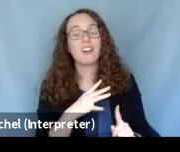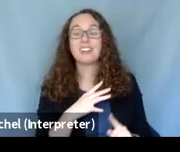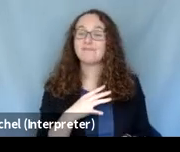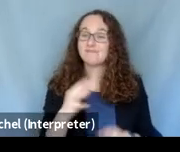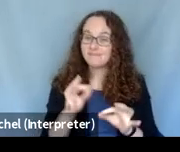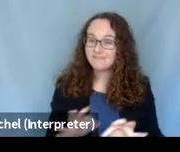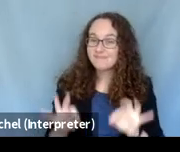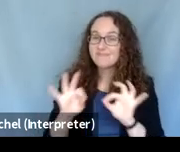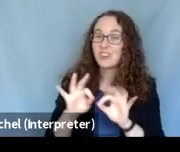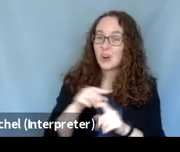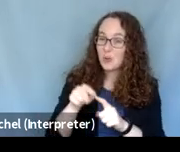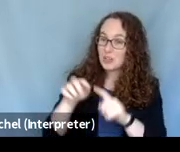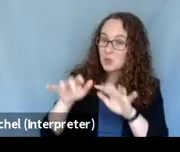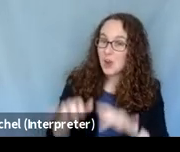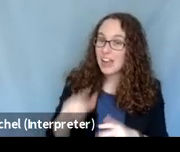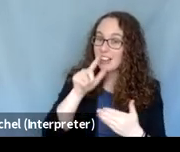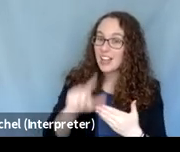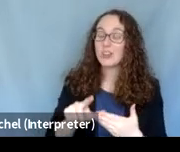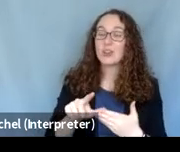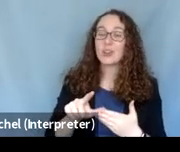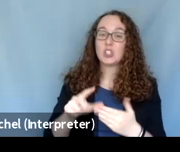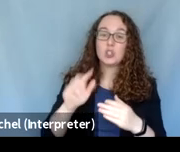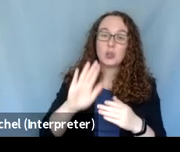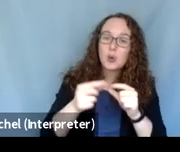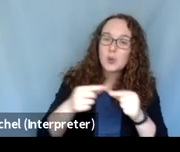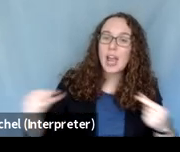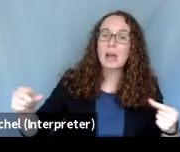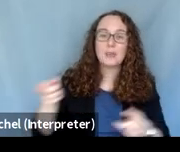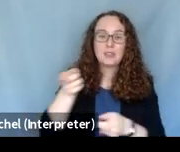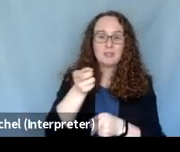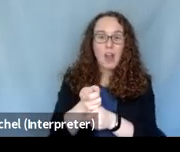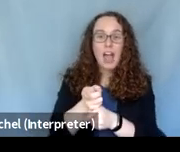structure is so off it doesn't make sense, it will not be